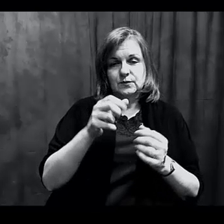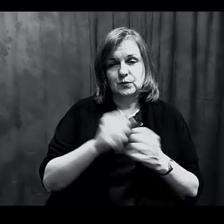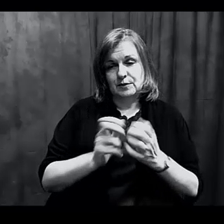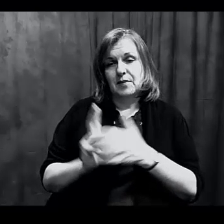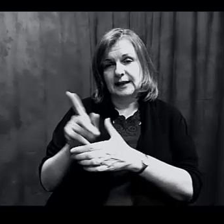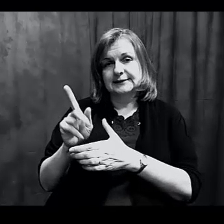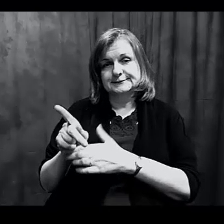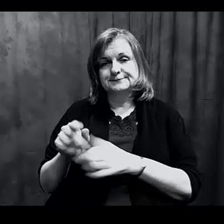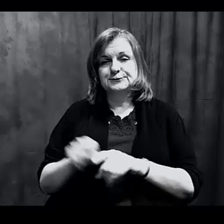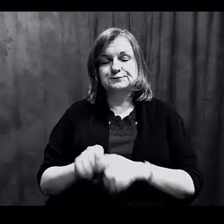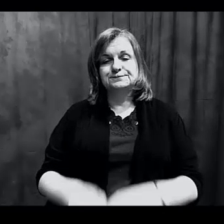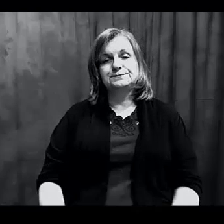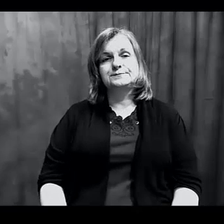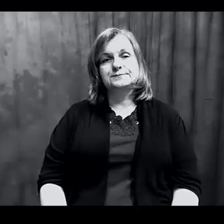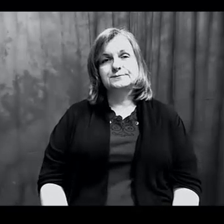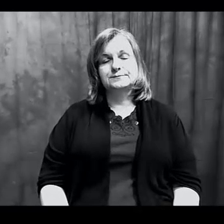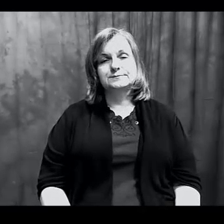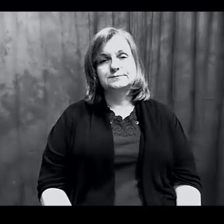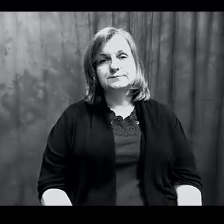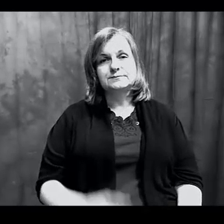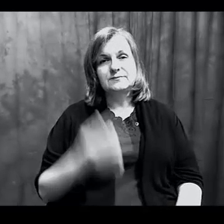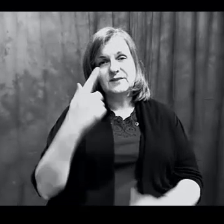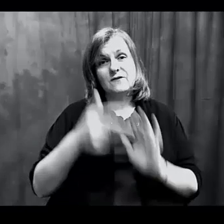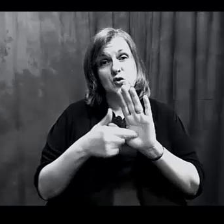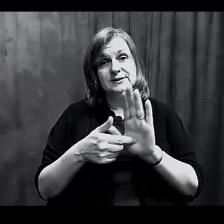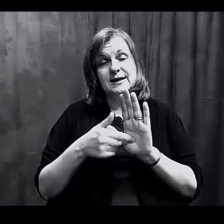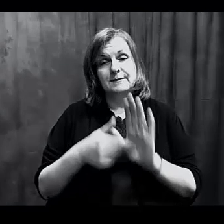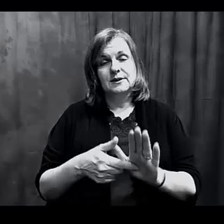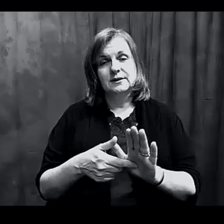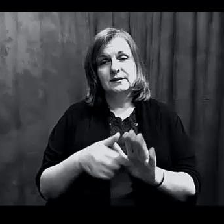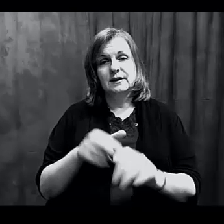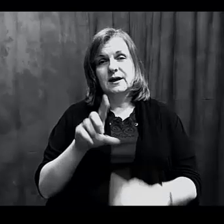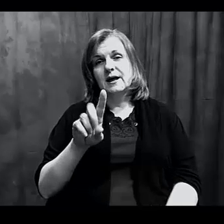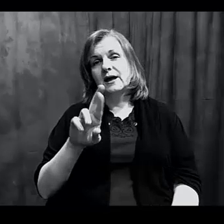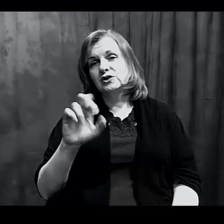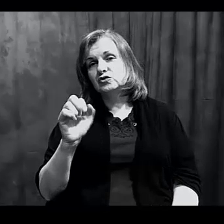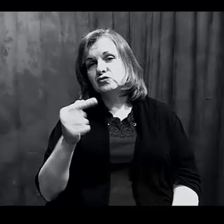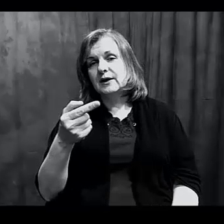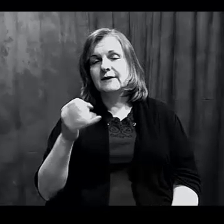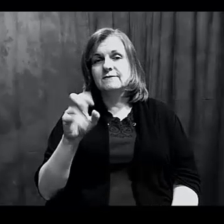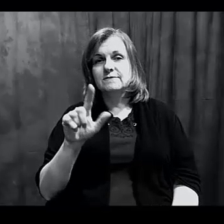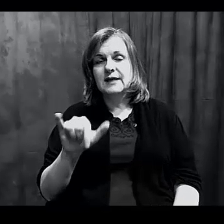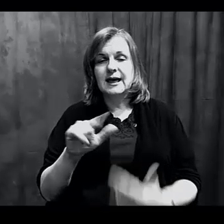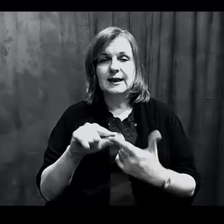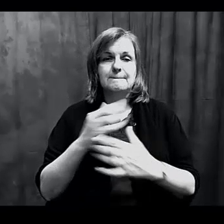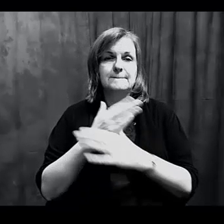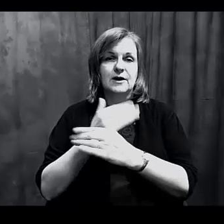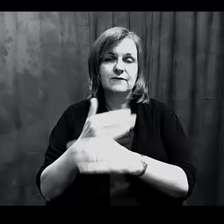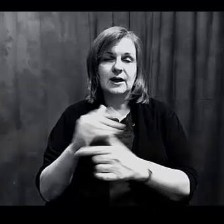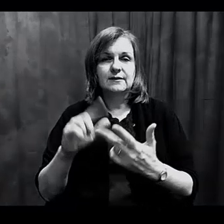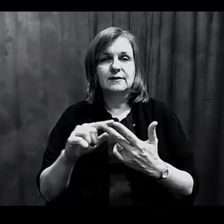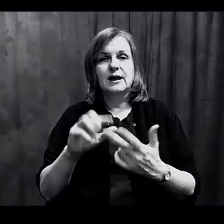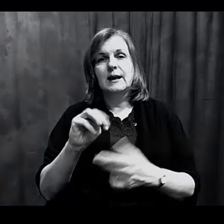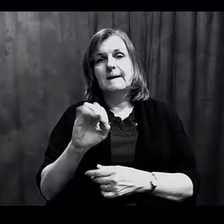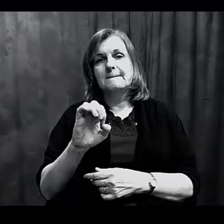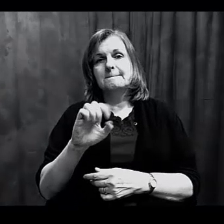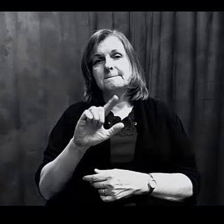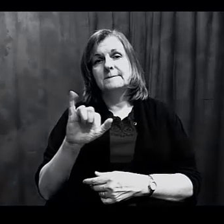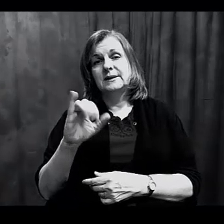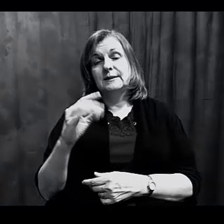just think about that -- if we are at 7 billion people do the math on how many bugs are running around!!